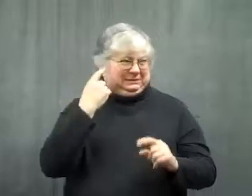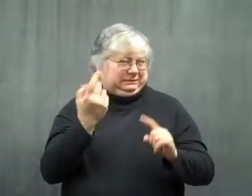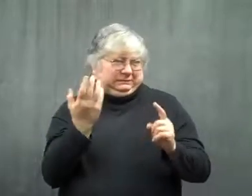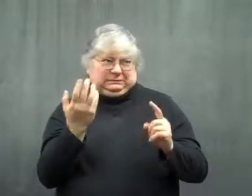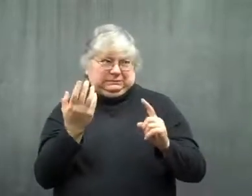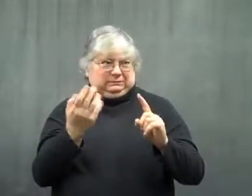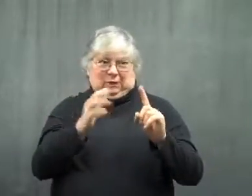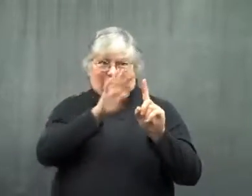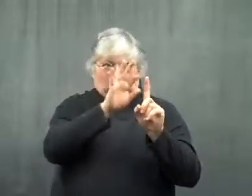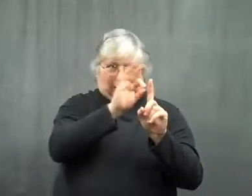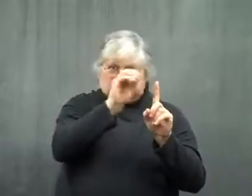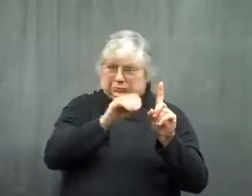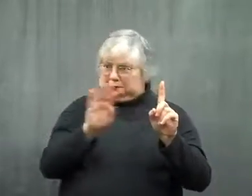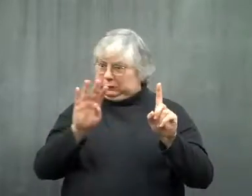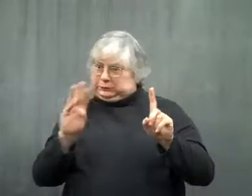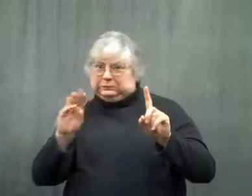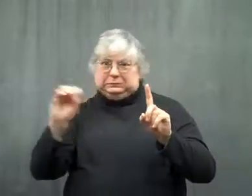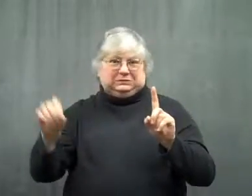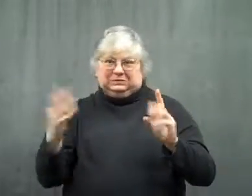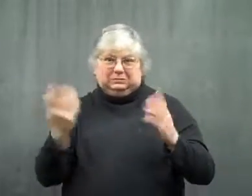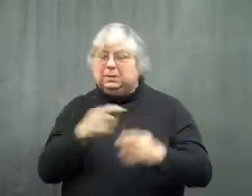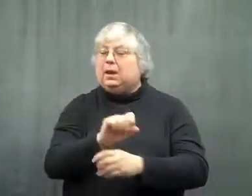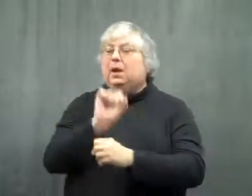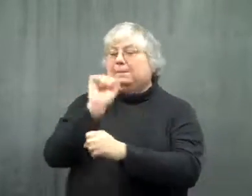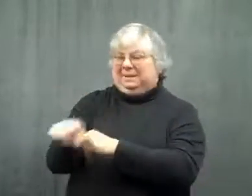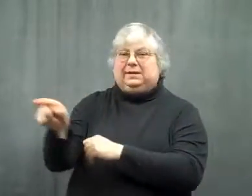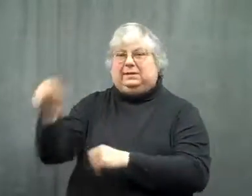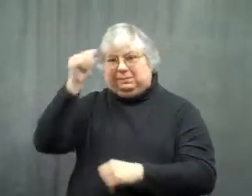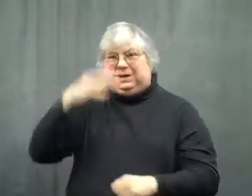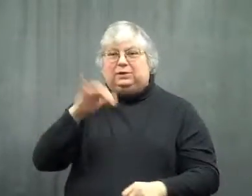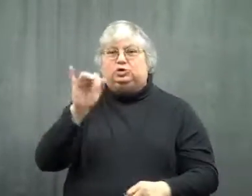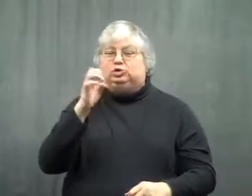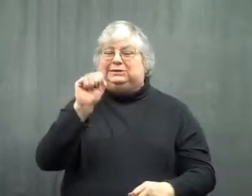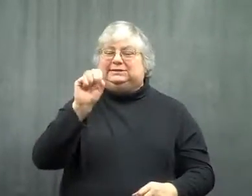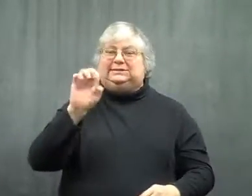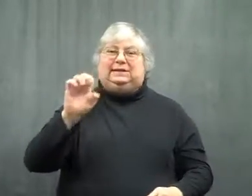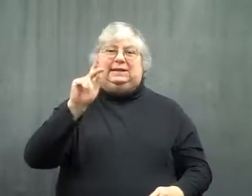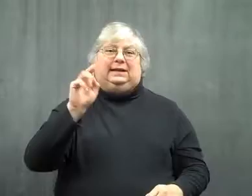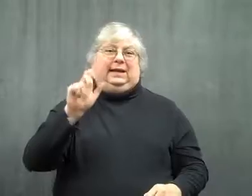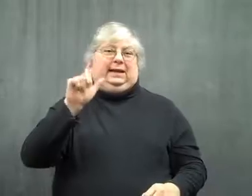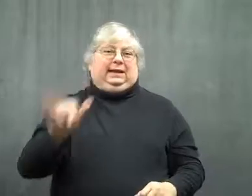She beat Jesse Kelly by something like 49% to 46%.